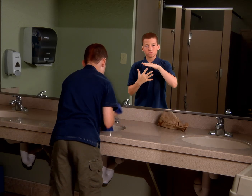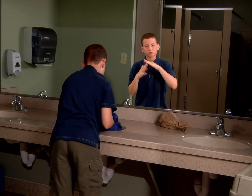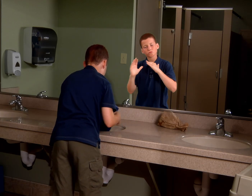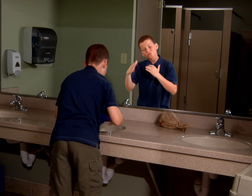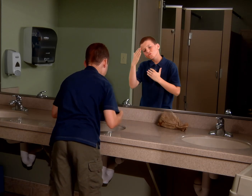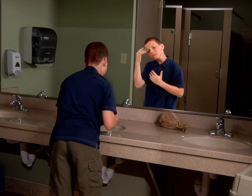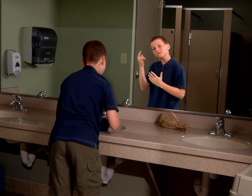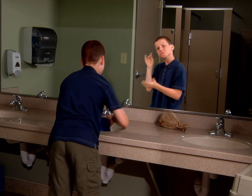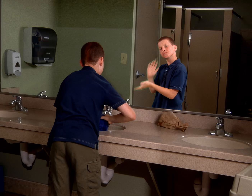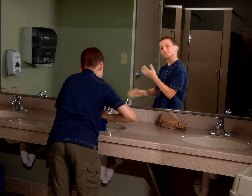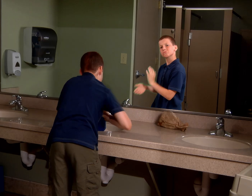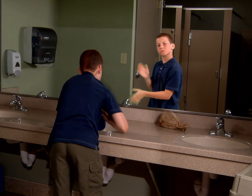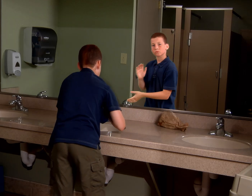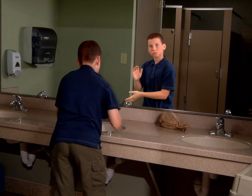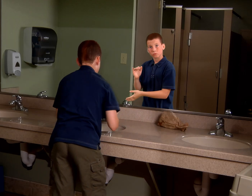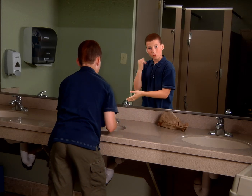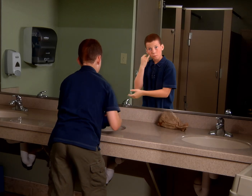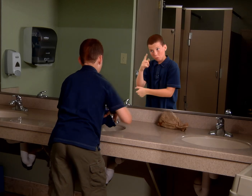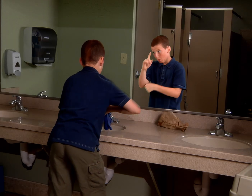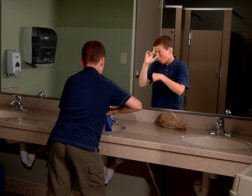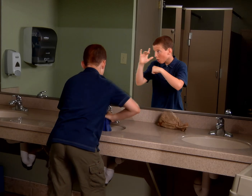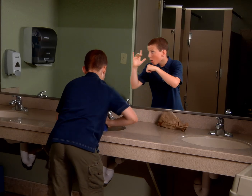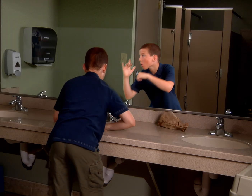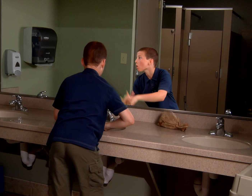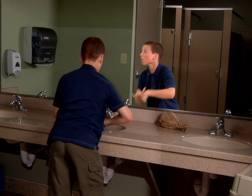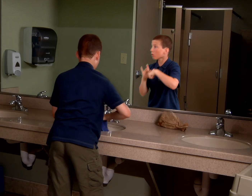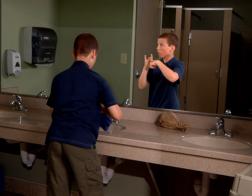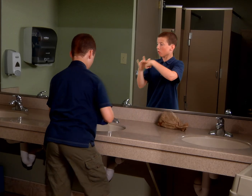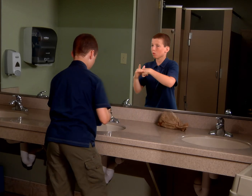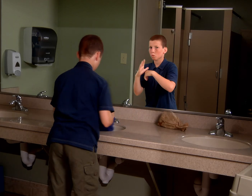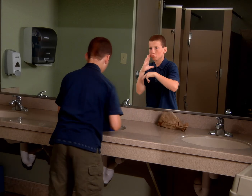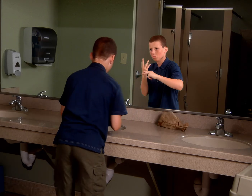MOVE PAST THIS OR RESENTMENT WILL GROW,